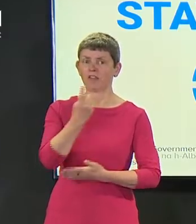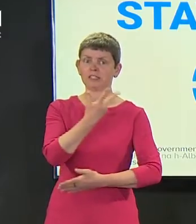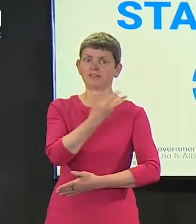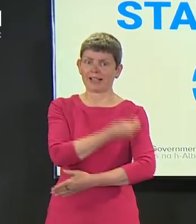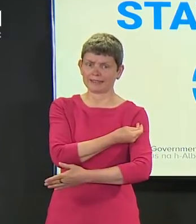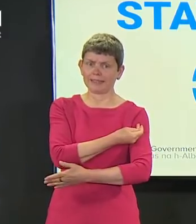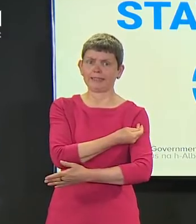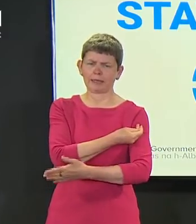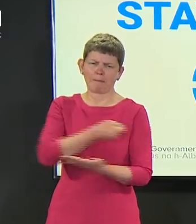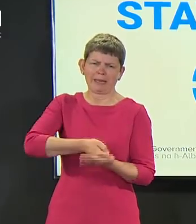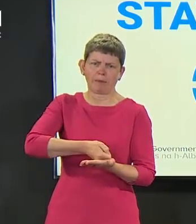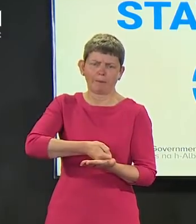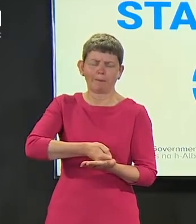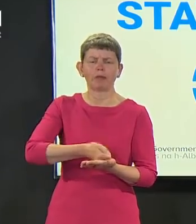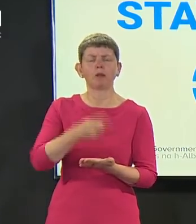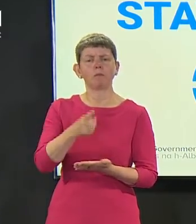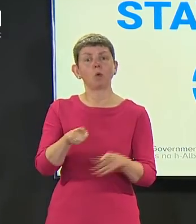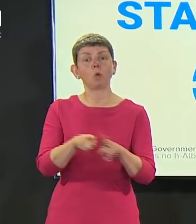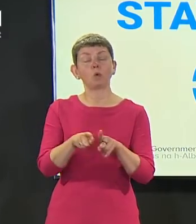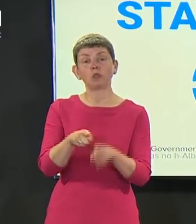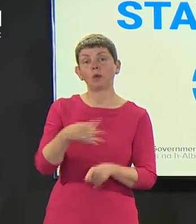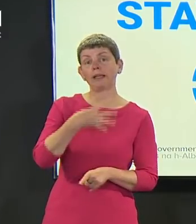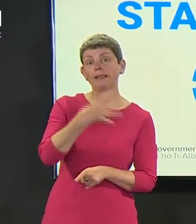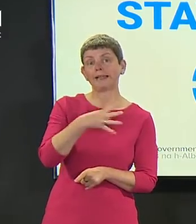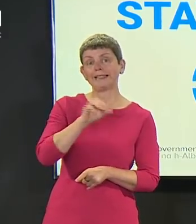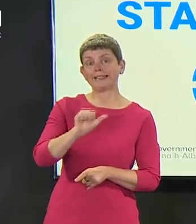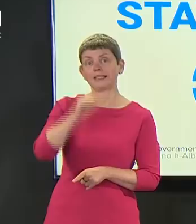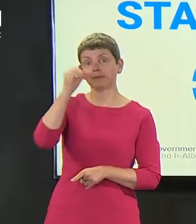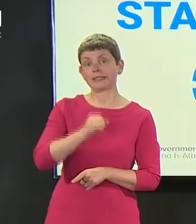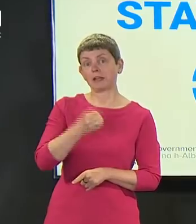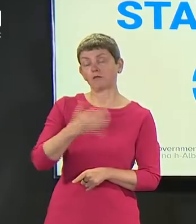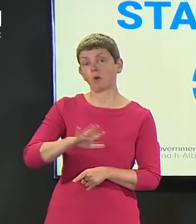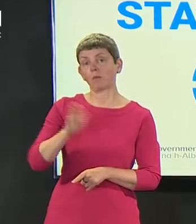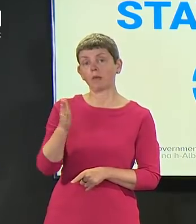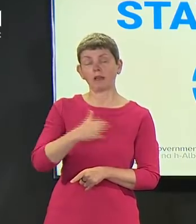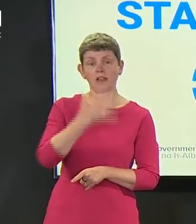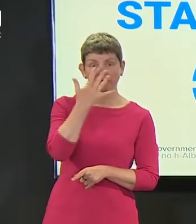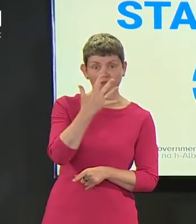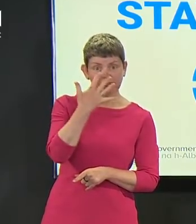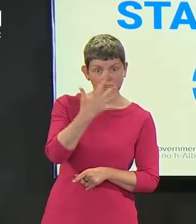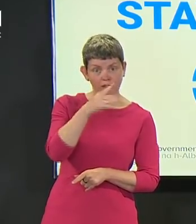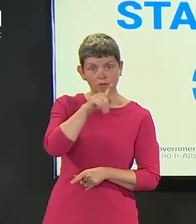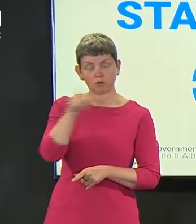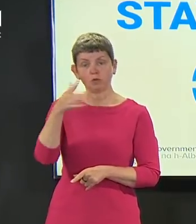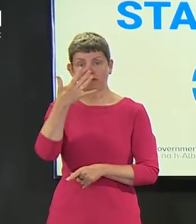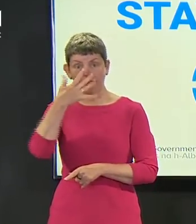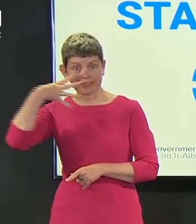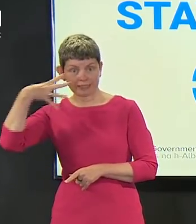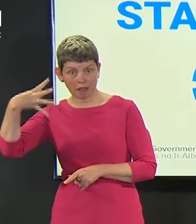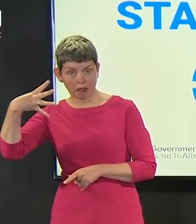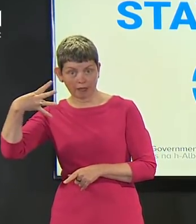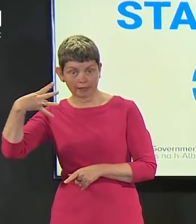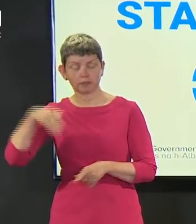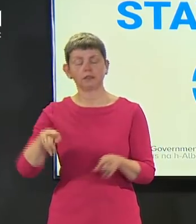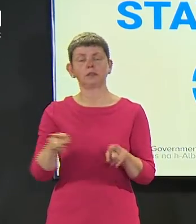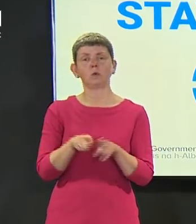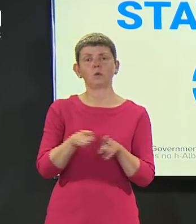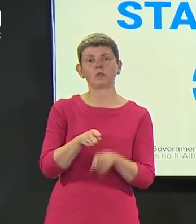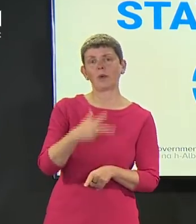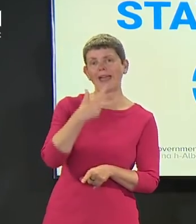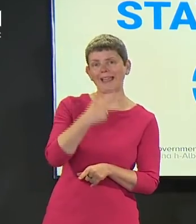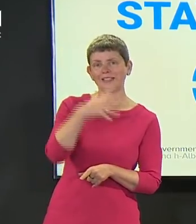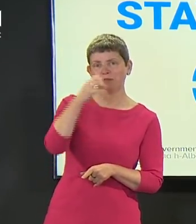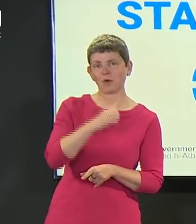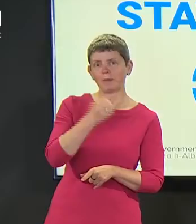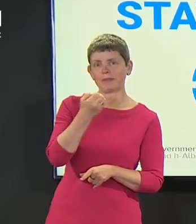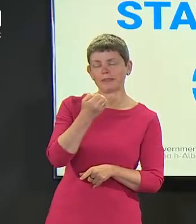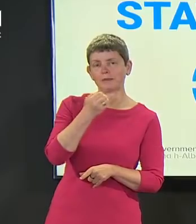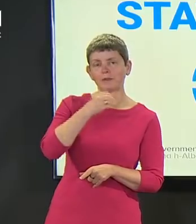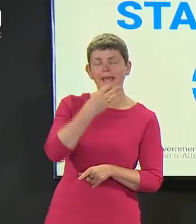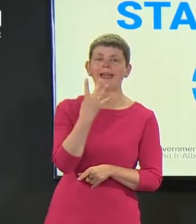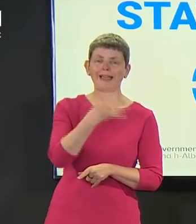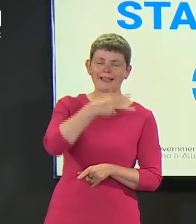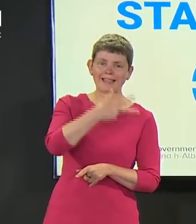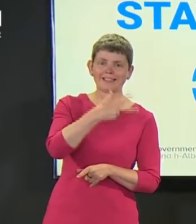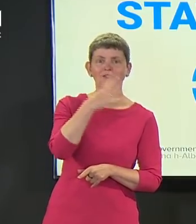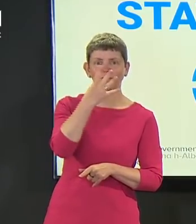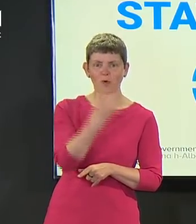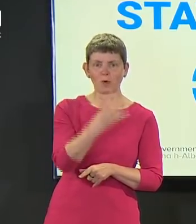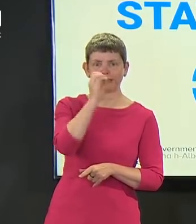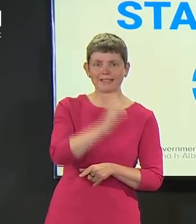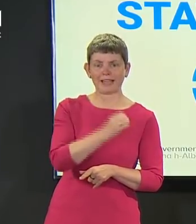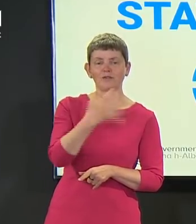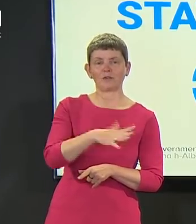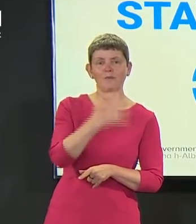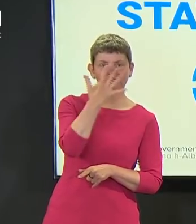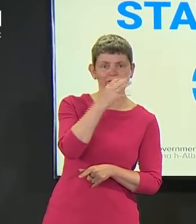and so too have 96 of 55 to 59 year olds and 84 percent of 50 to 54 year olds overall we've given